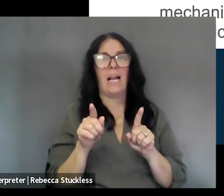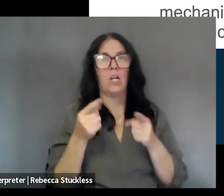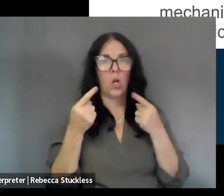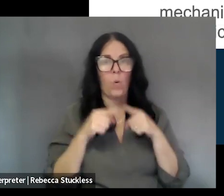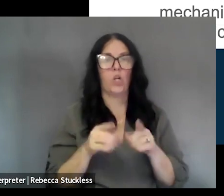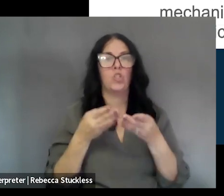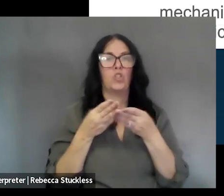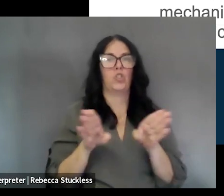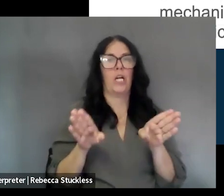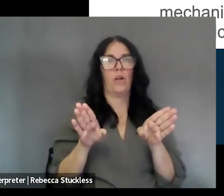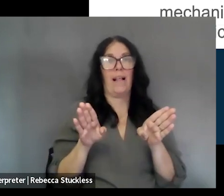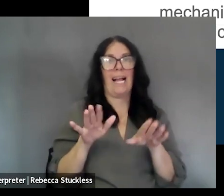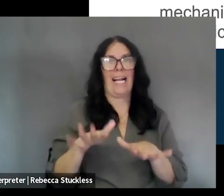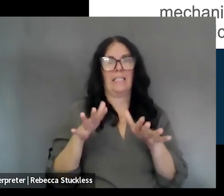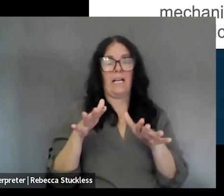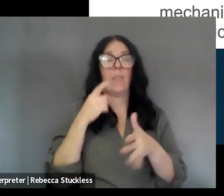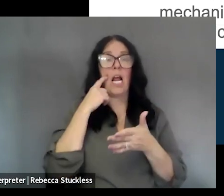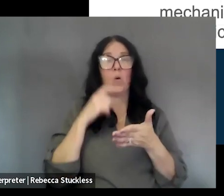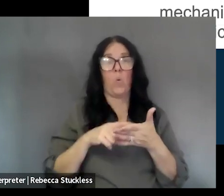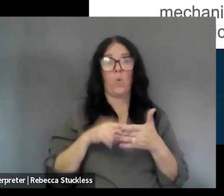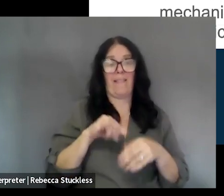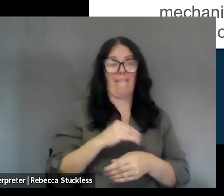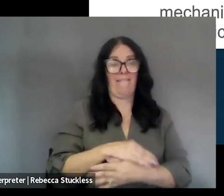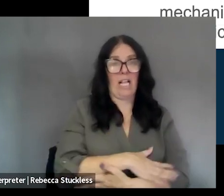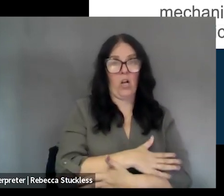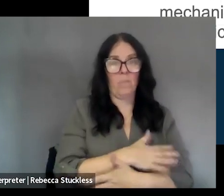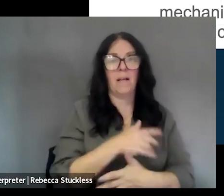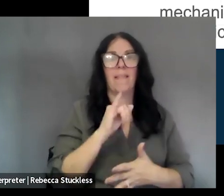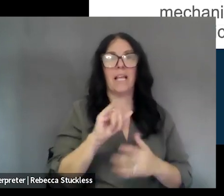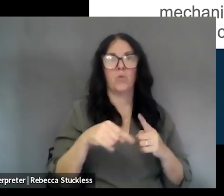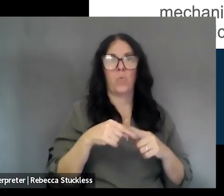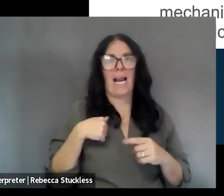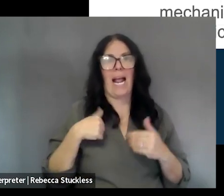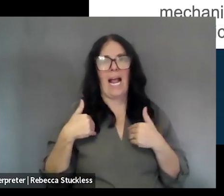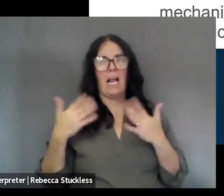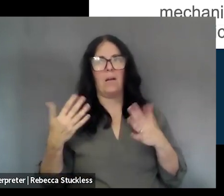aggressive flareups, that's when I started having what are called autistic meltdowns. So, I would